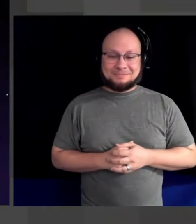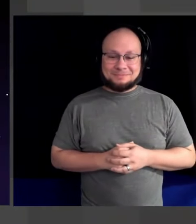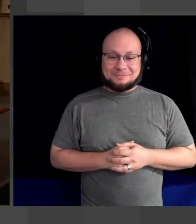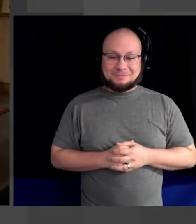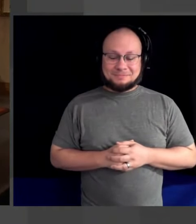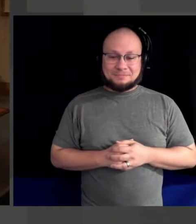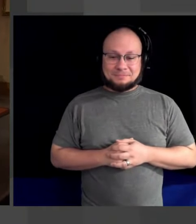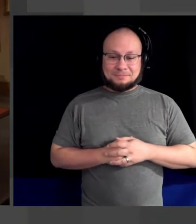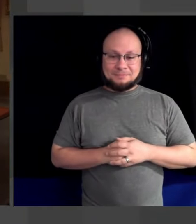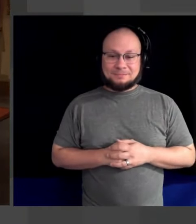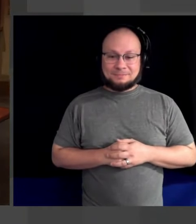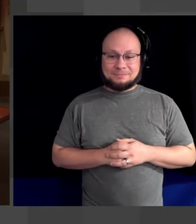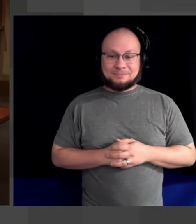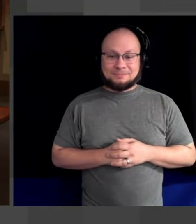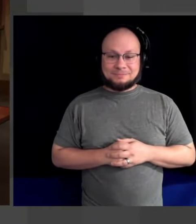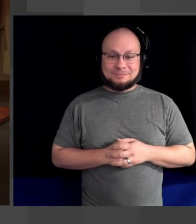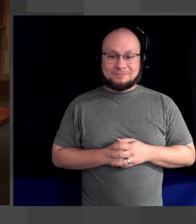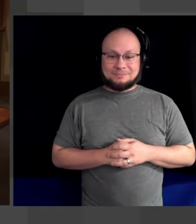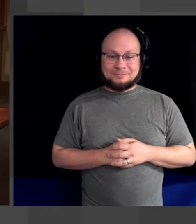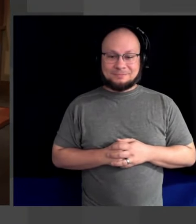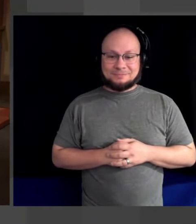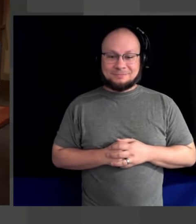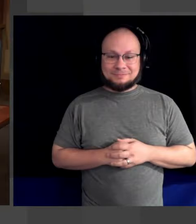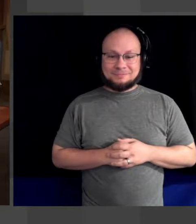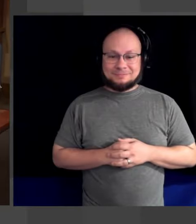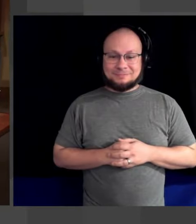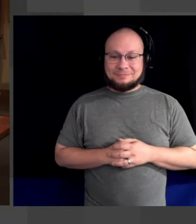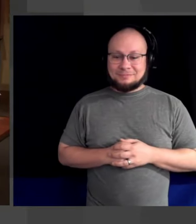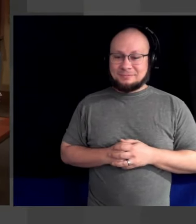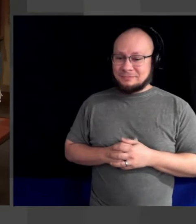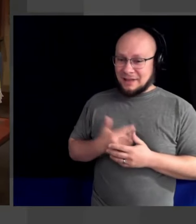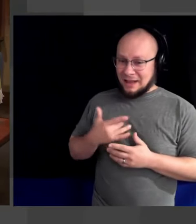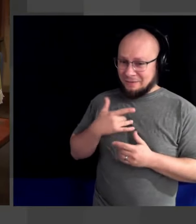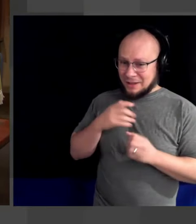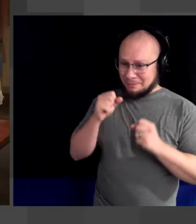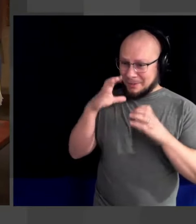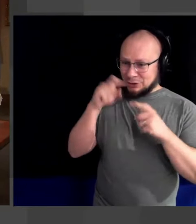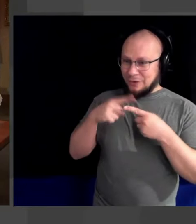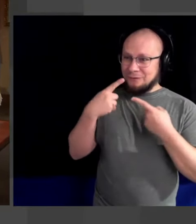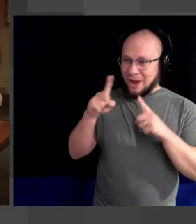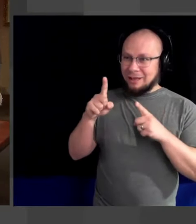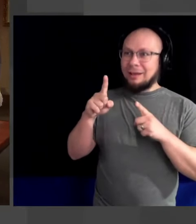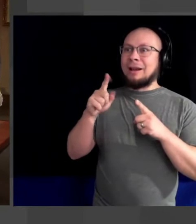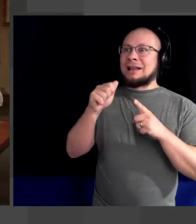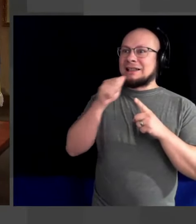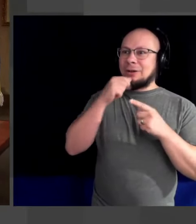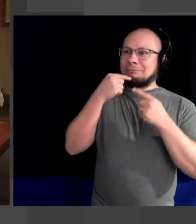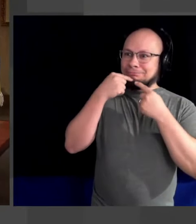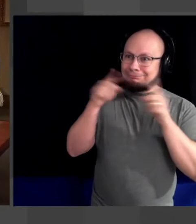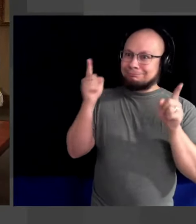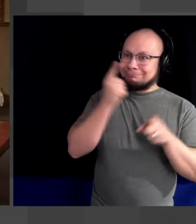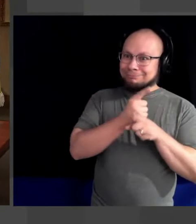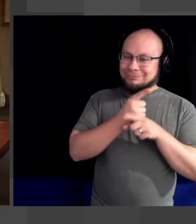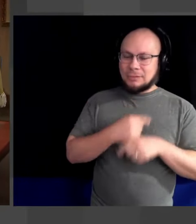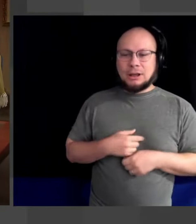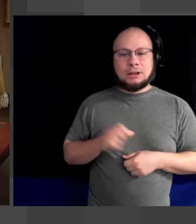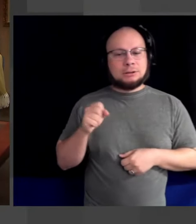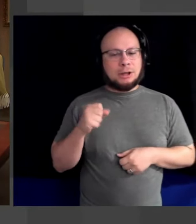THE CAVES AND CLIFFS UPDATE.